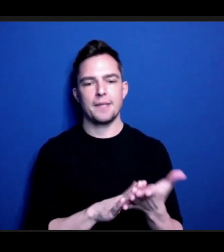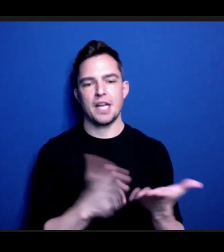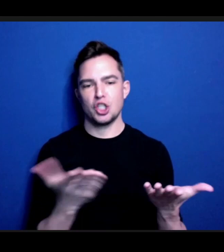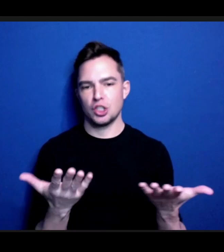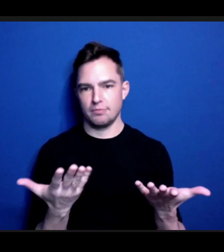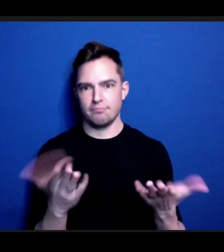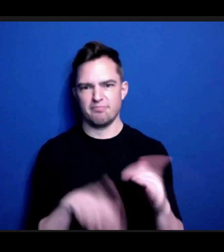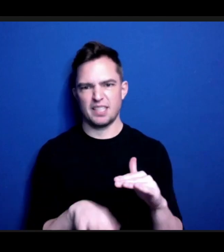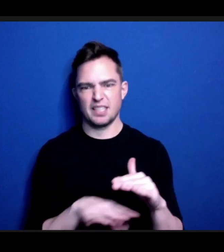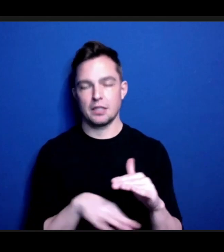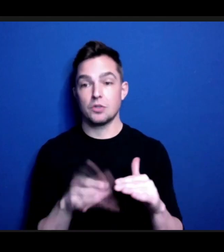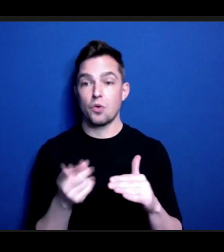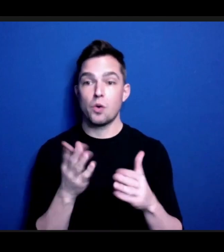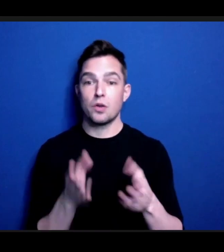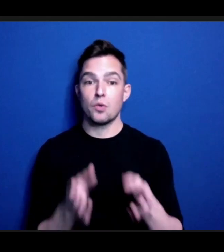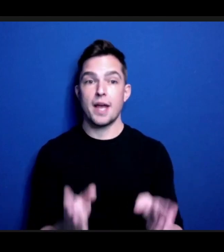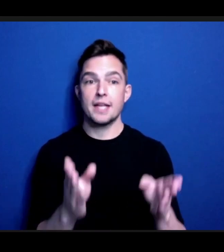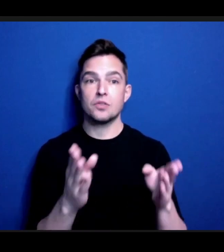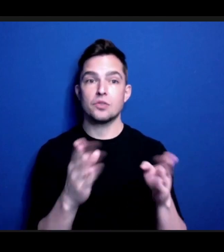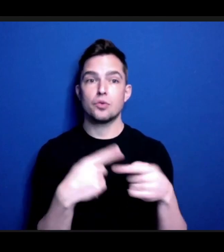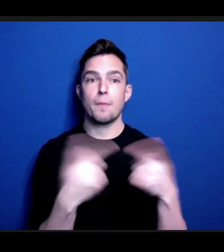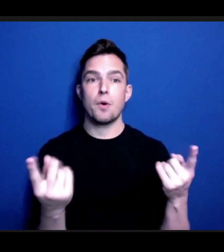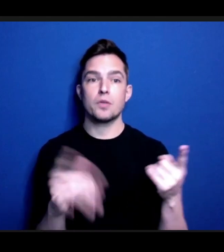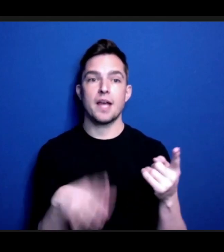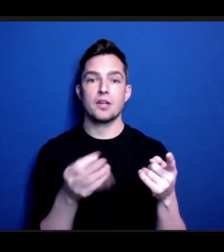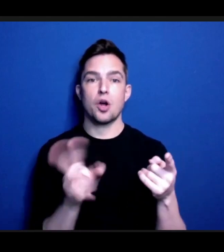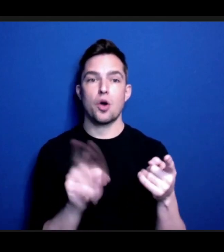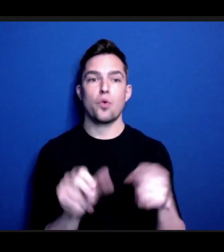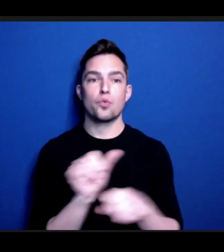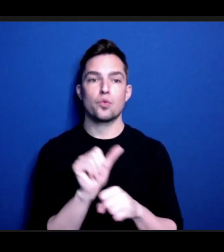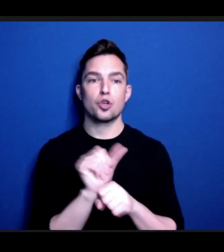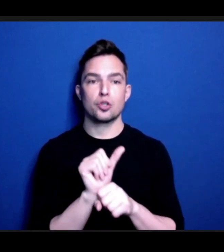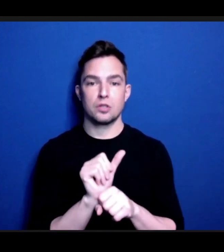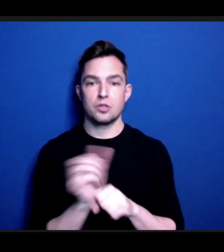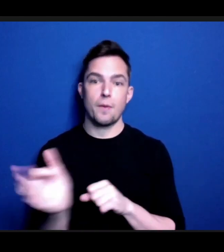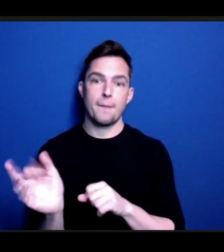so one of the ways to oppose that in our own work is to go back to the basics. Almost go